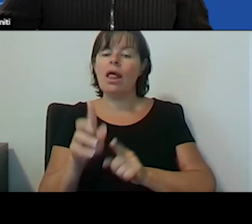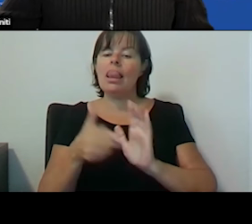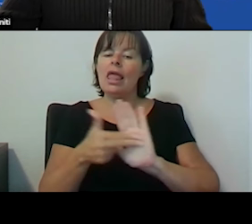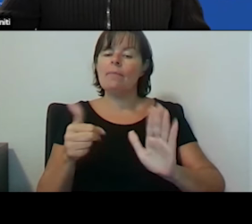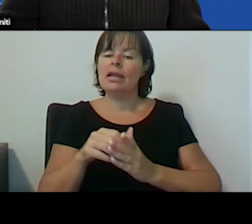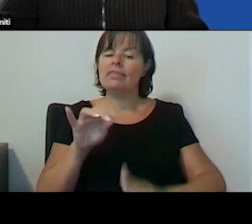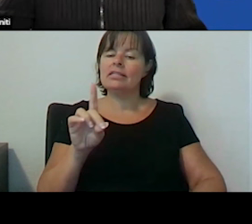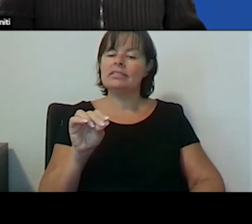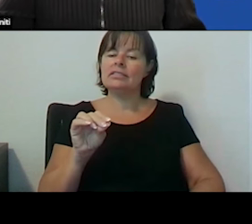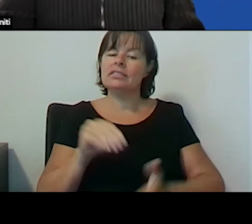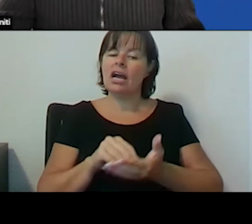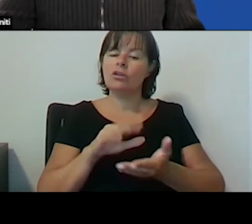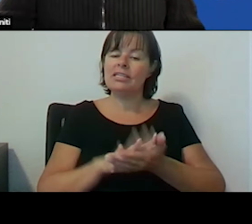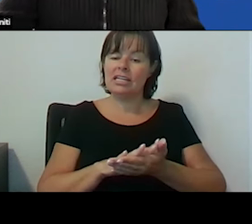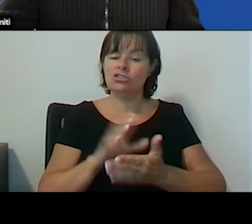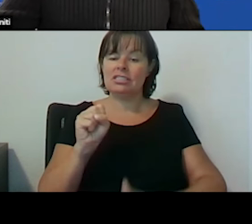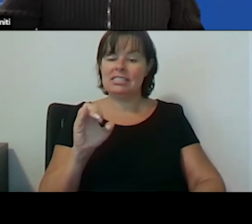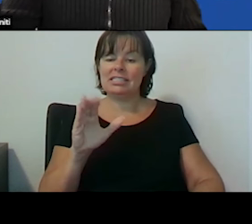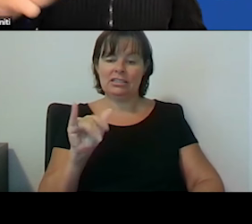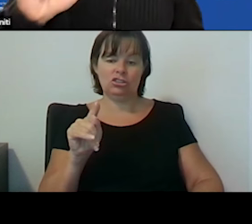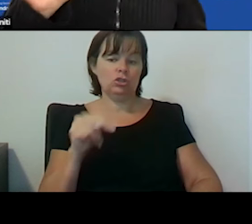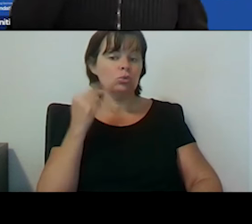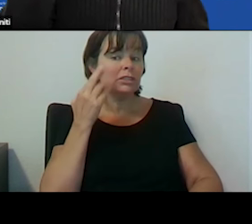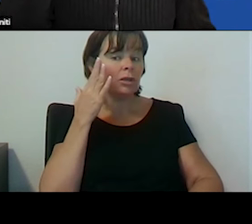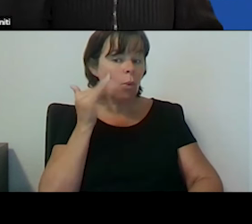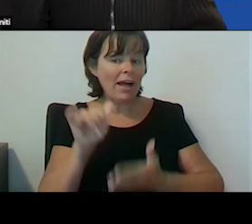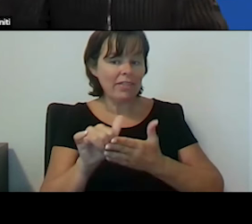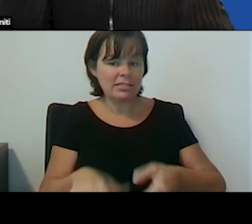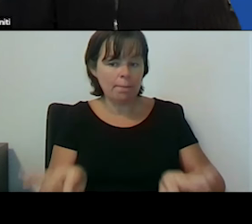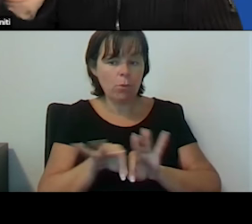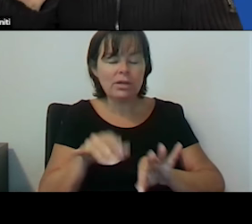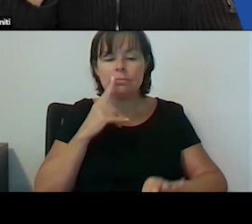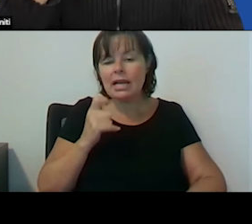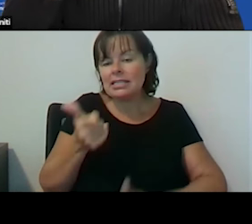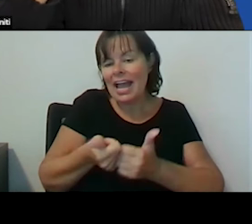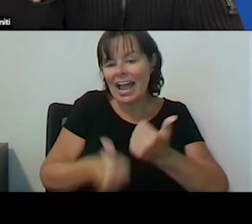and the reason why that's important is because every time you use this atom this is just one